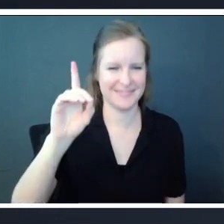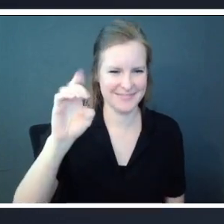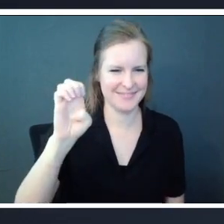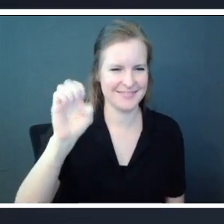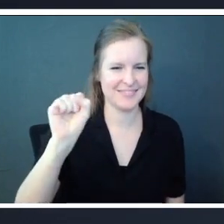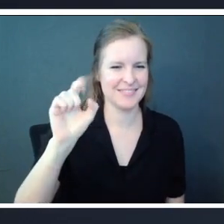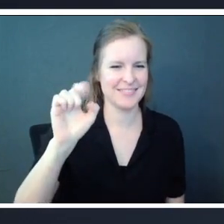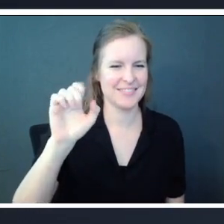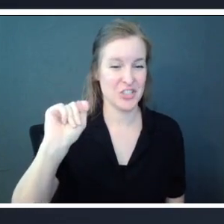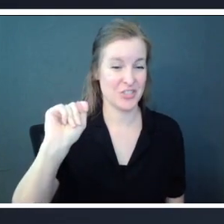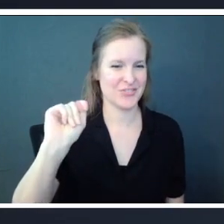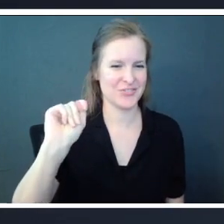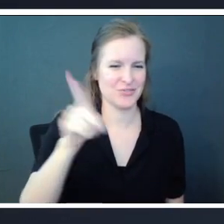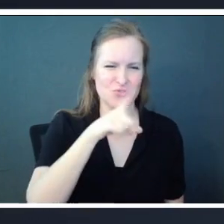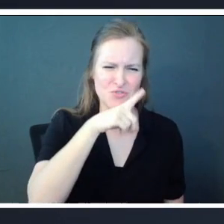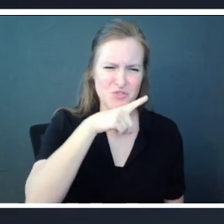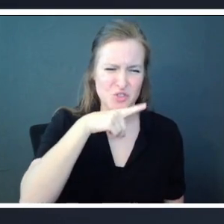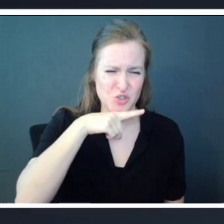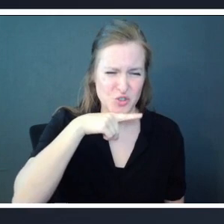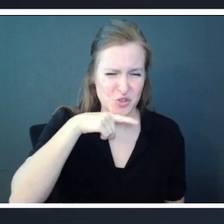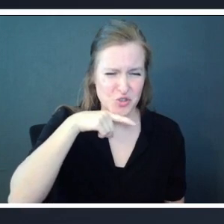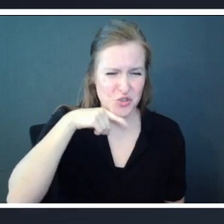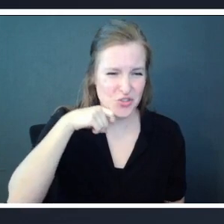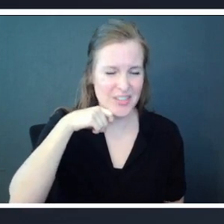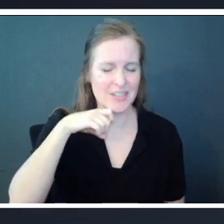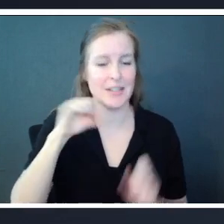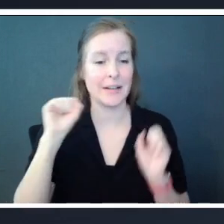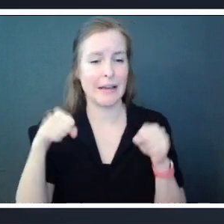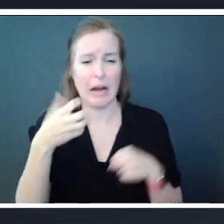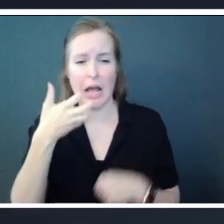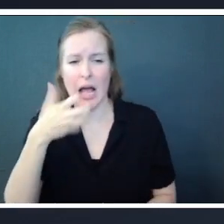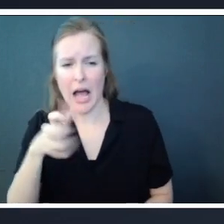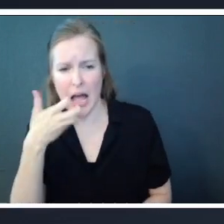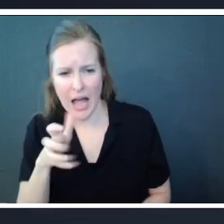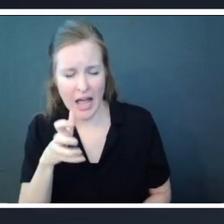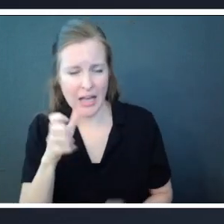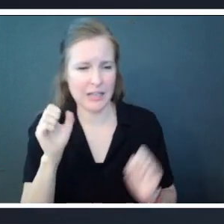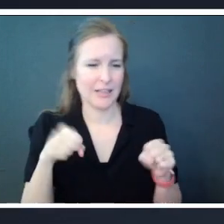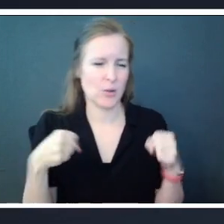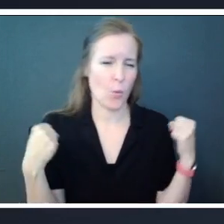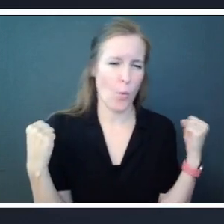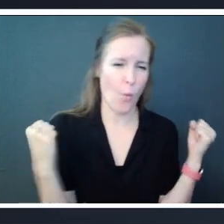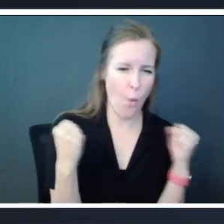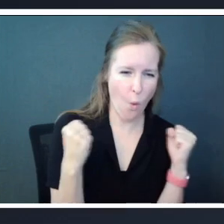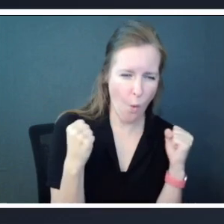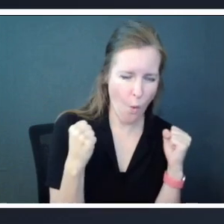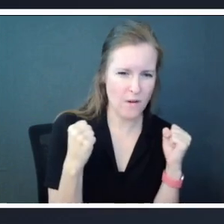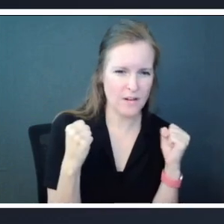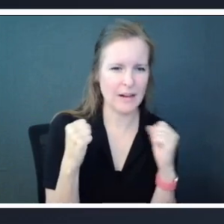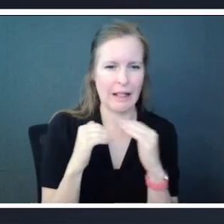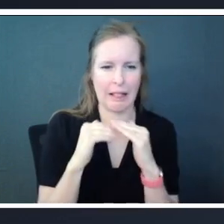can be hot or cold, and gets less than 10 inches of rain a year. Deserts are found everywhere on